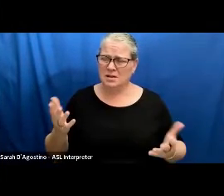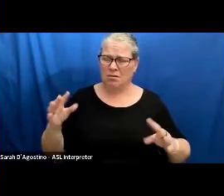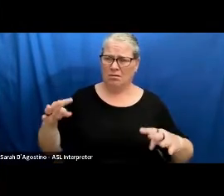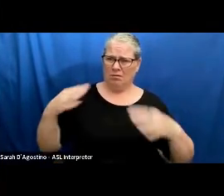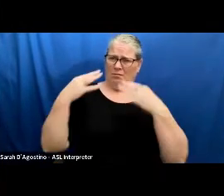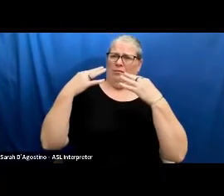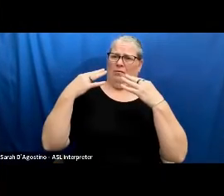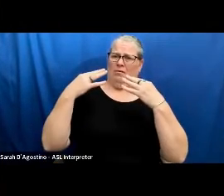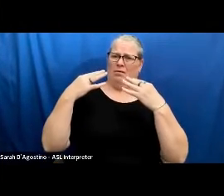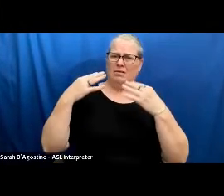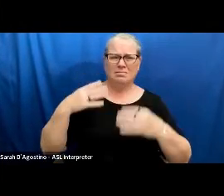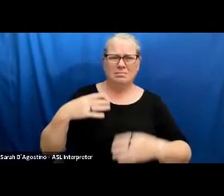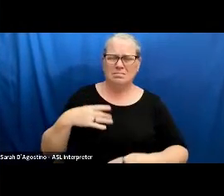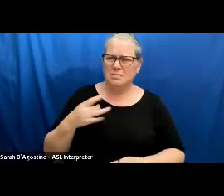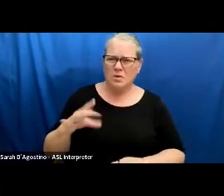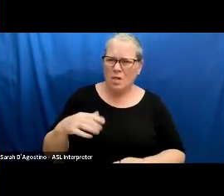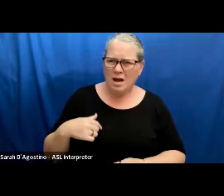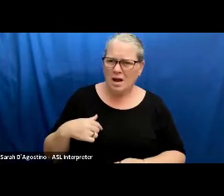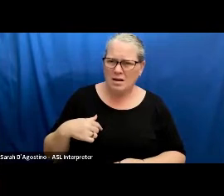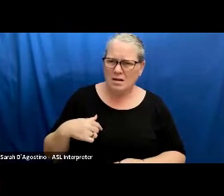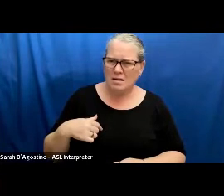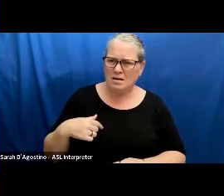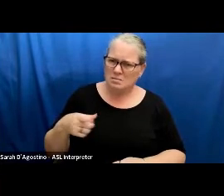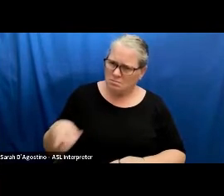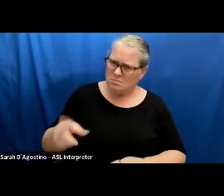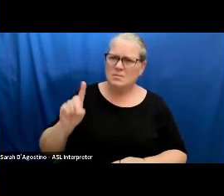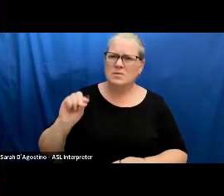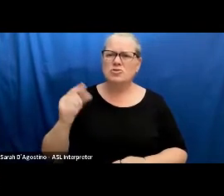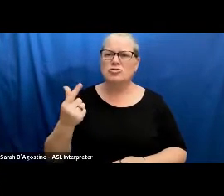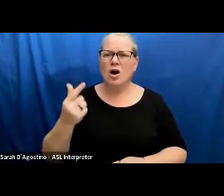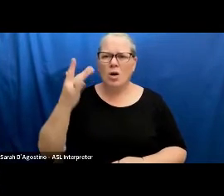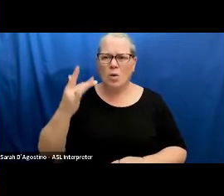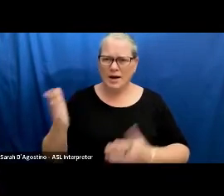hans is a service animal he's protected by the americans with disabilities act